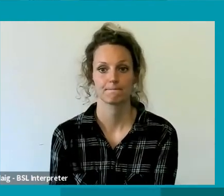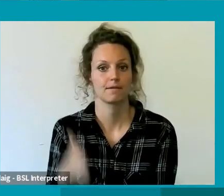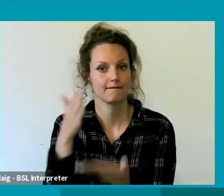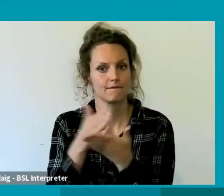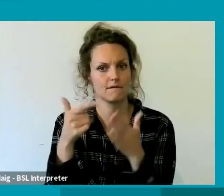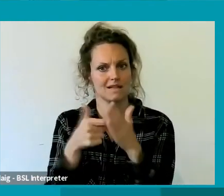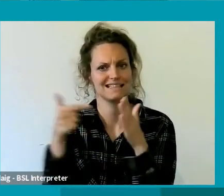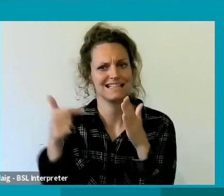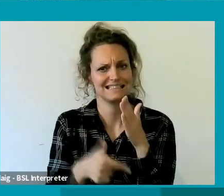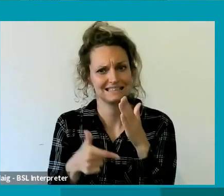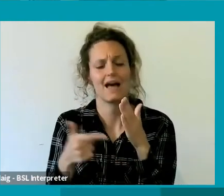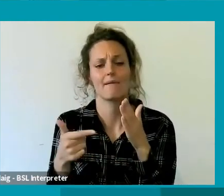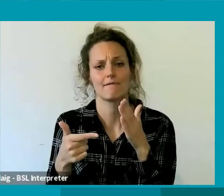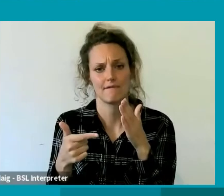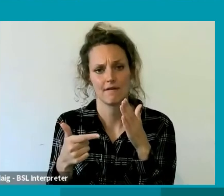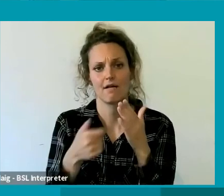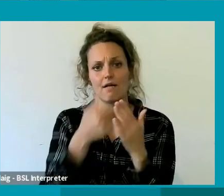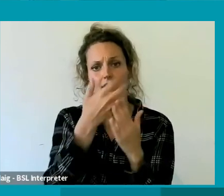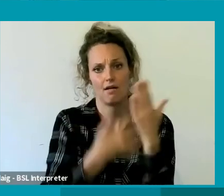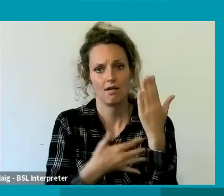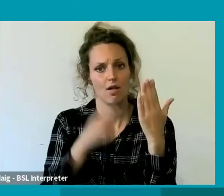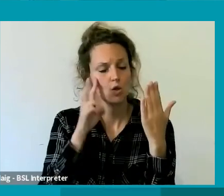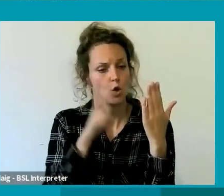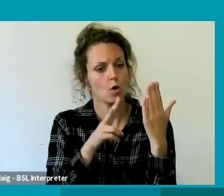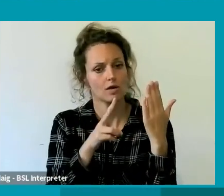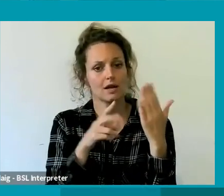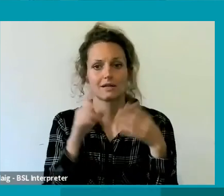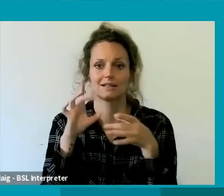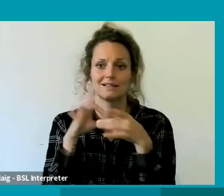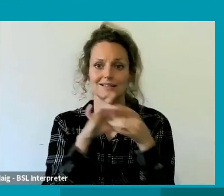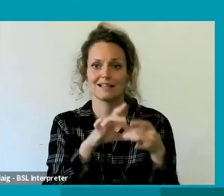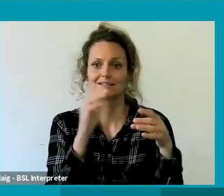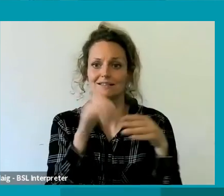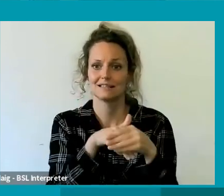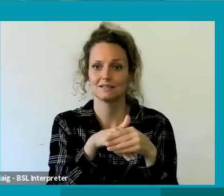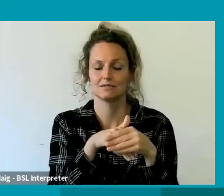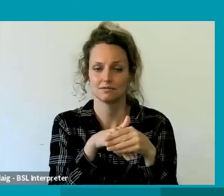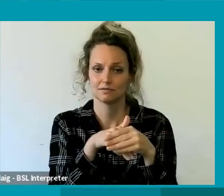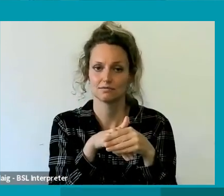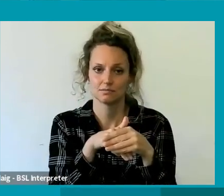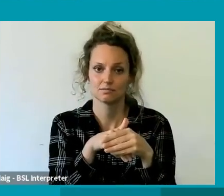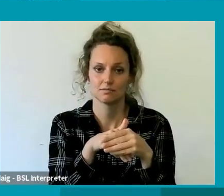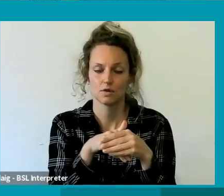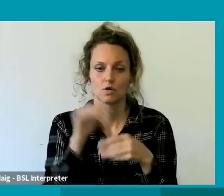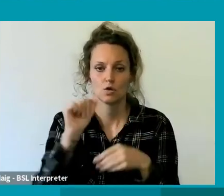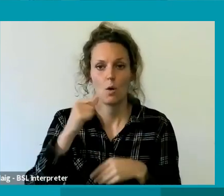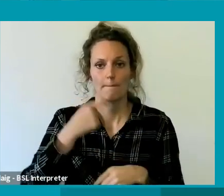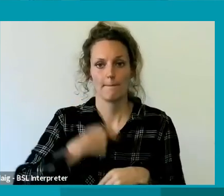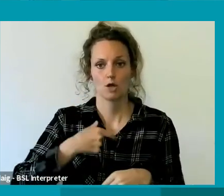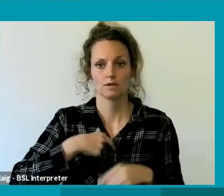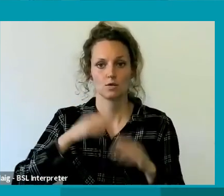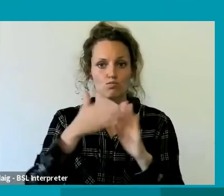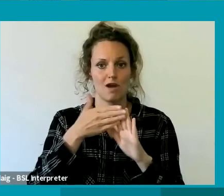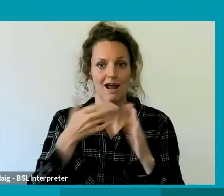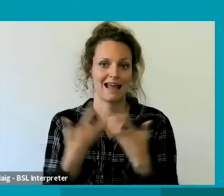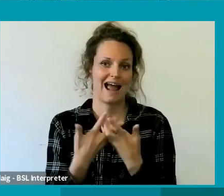and detailed look at LinkedIn in terms of your personal branding, how to write your profile,